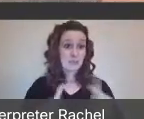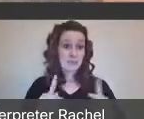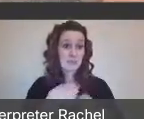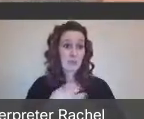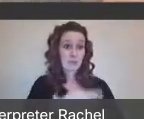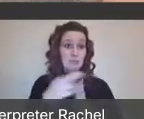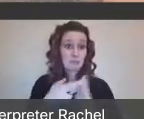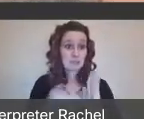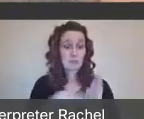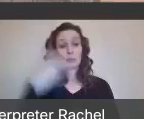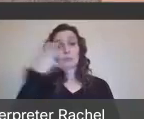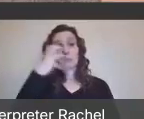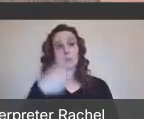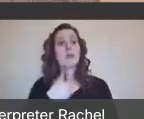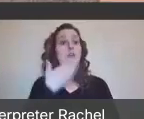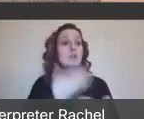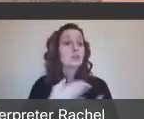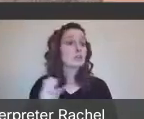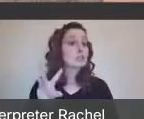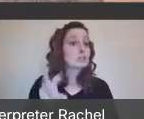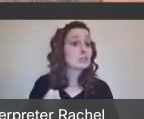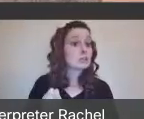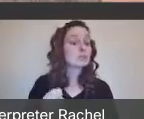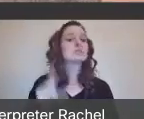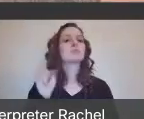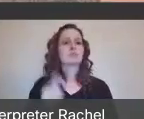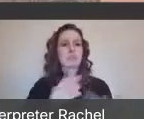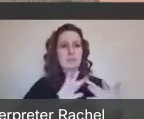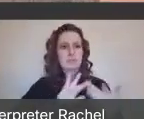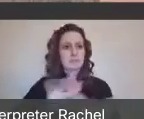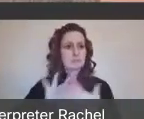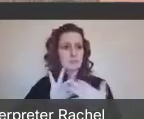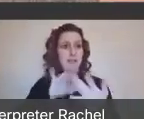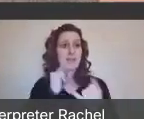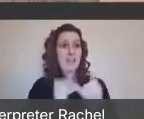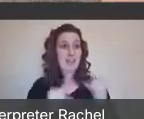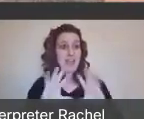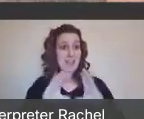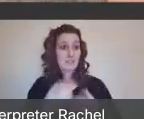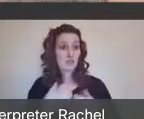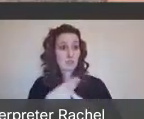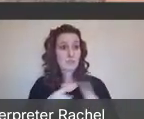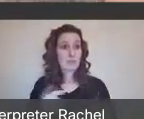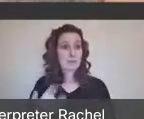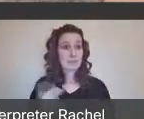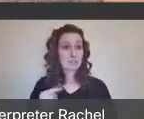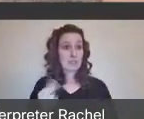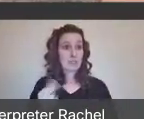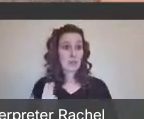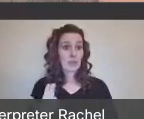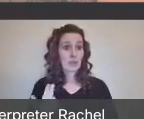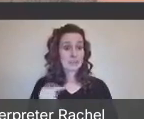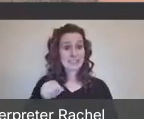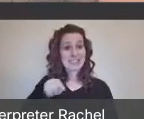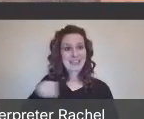The good news is that we should be contacting the last group from January 13th this week and